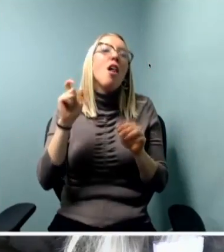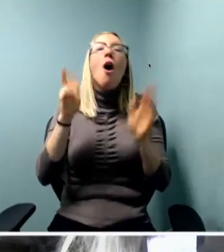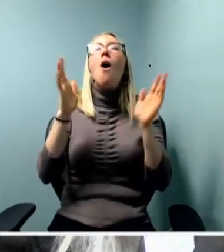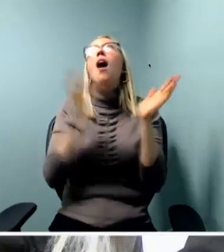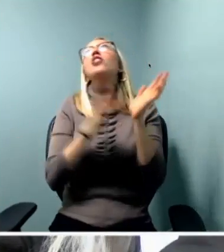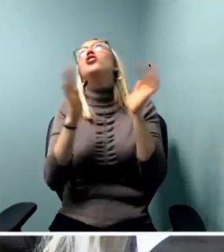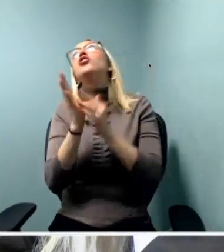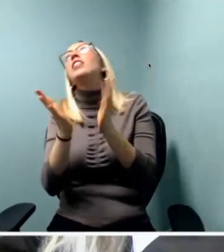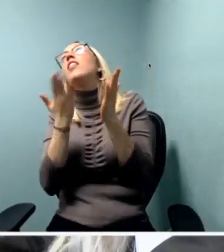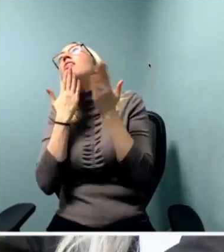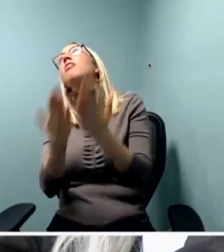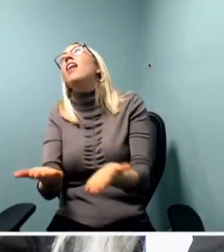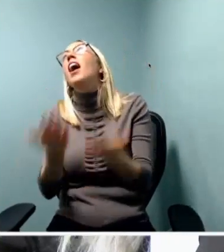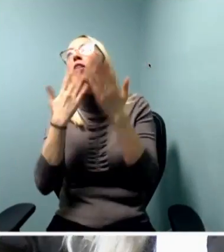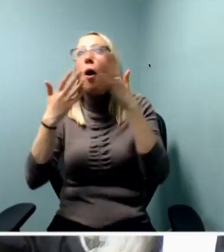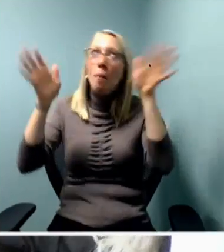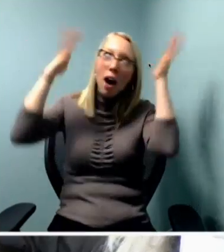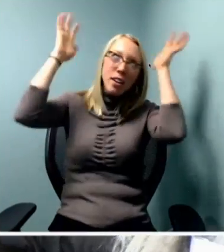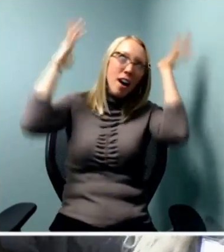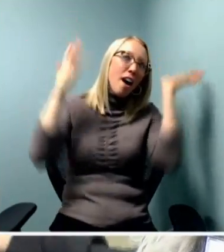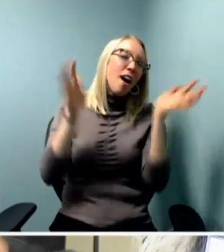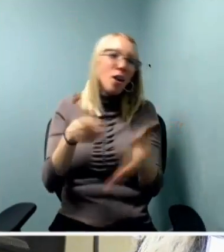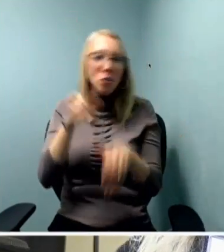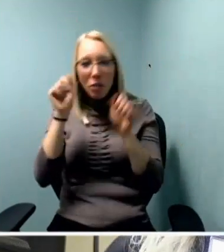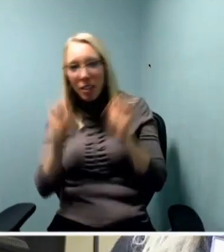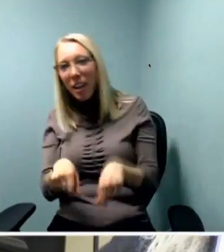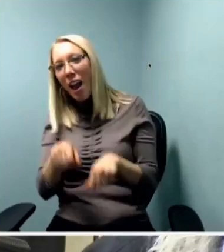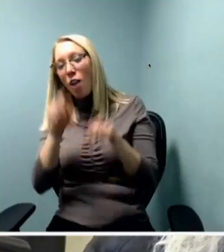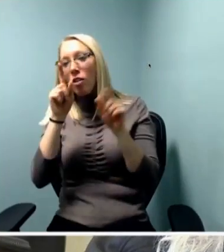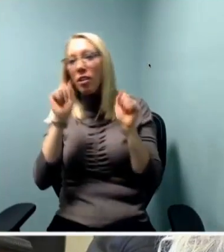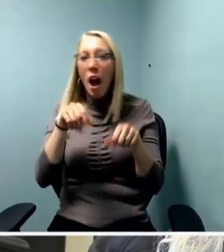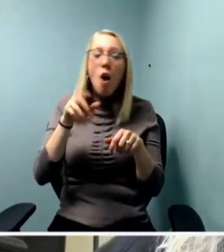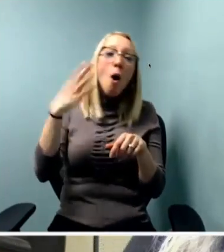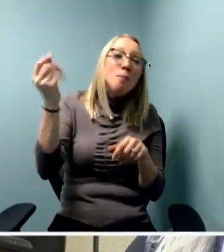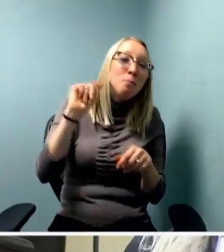"Oh, my God! You go to the bathroom! Hallelujah!" Right?